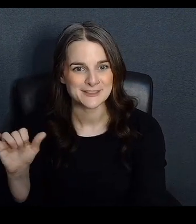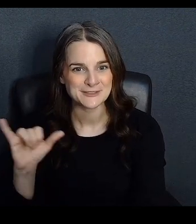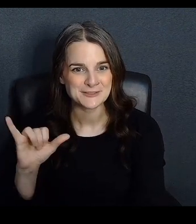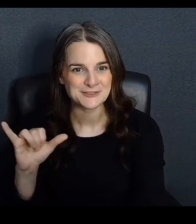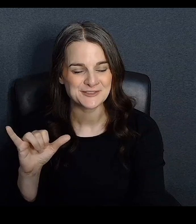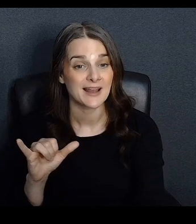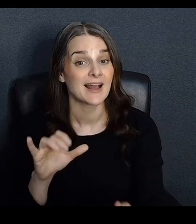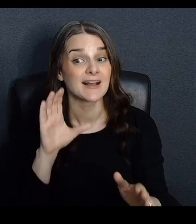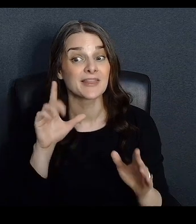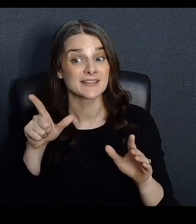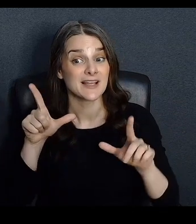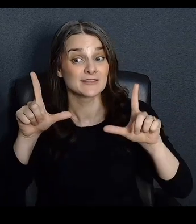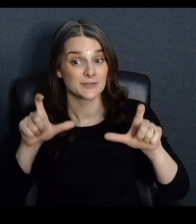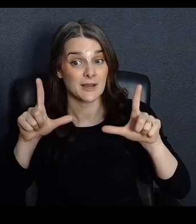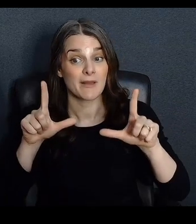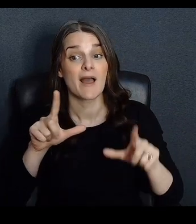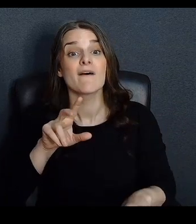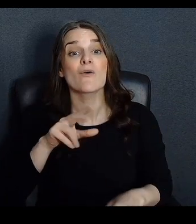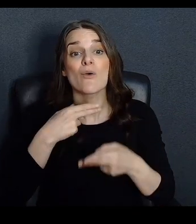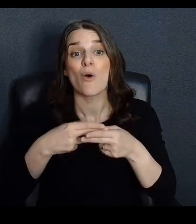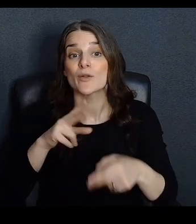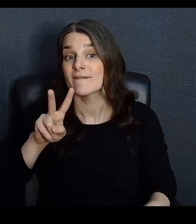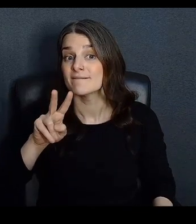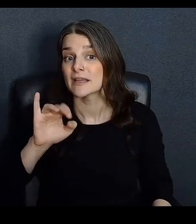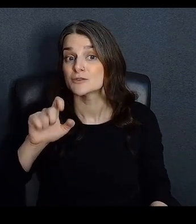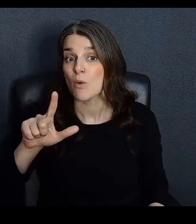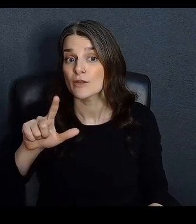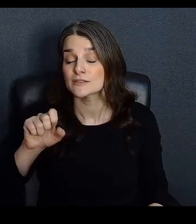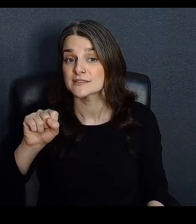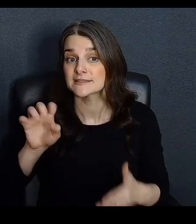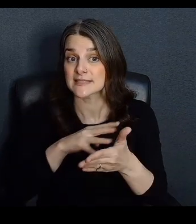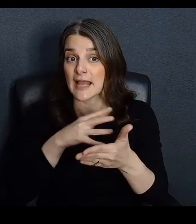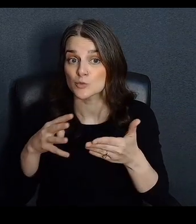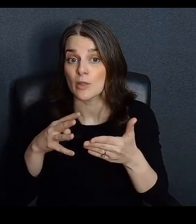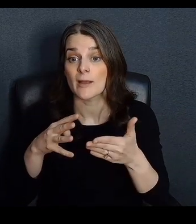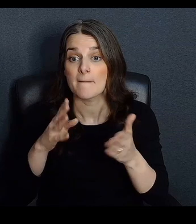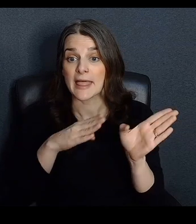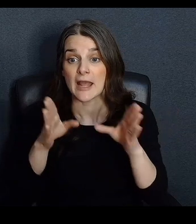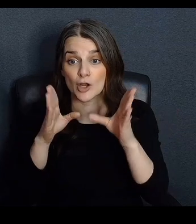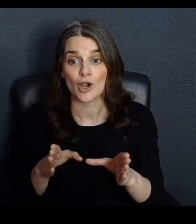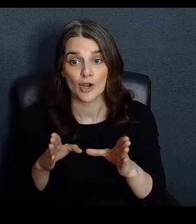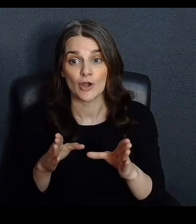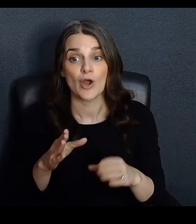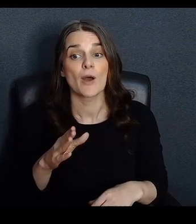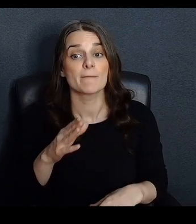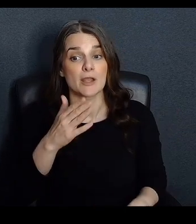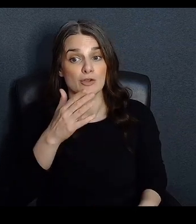of an app called Visual Schedule Planner by Good Karma Applications. It's open right now to the daily view.